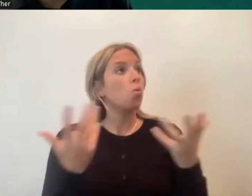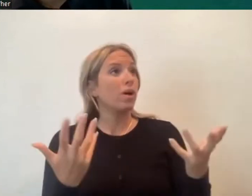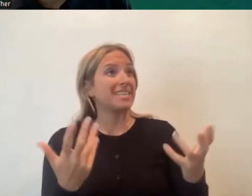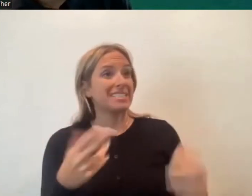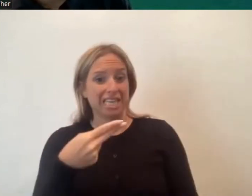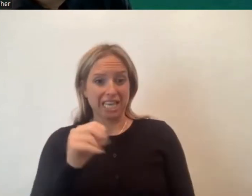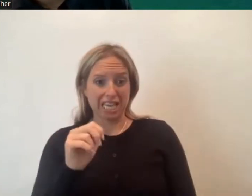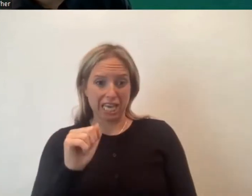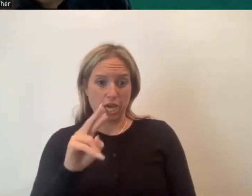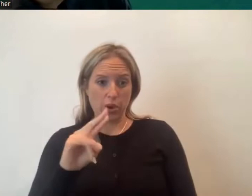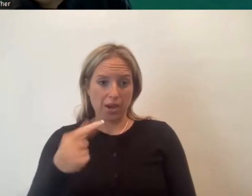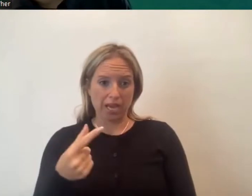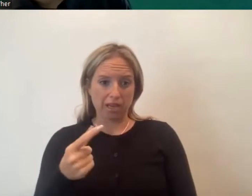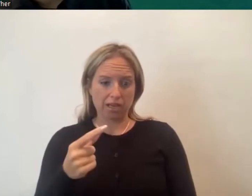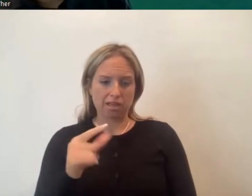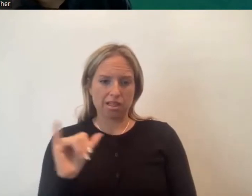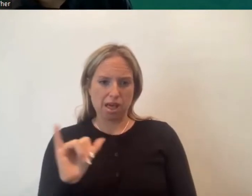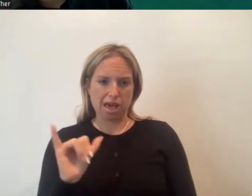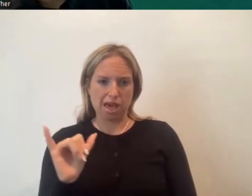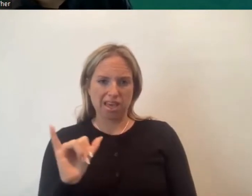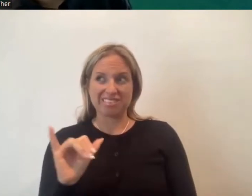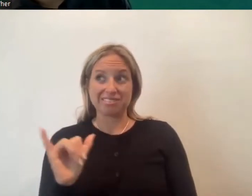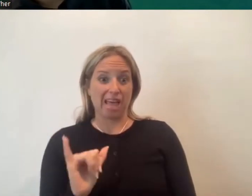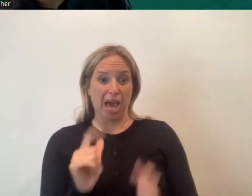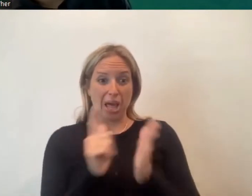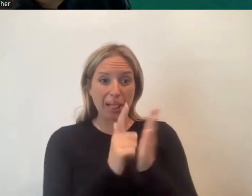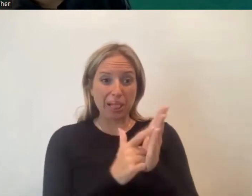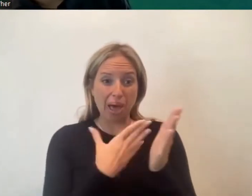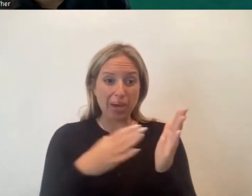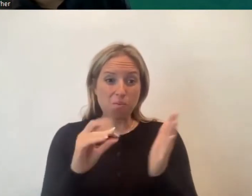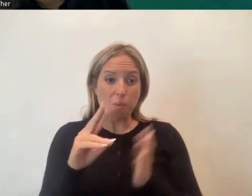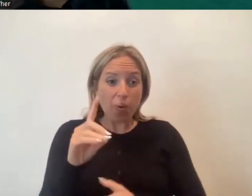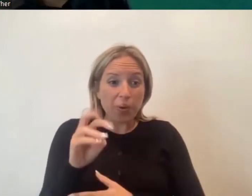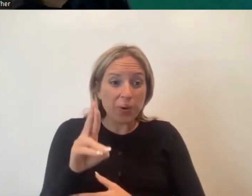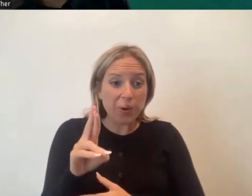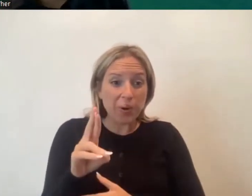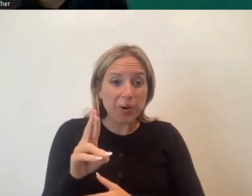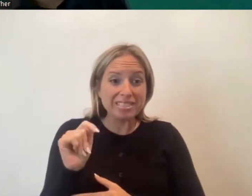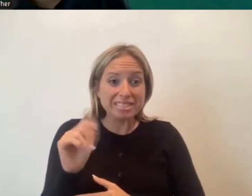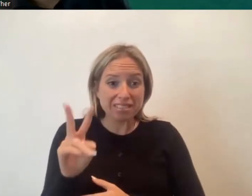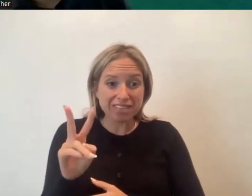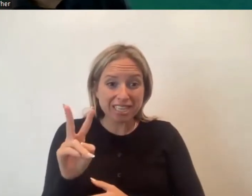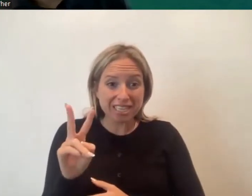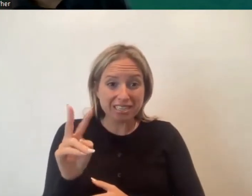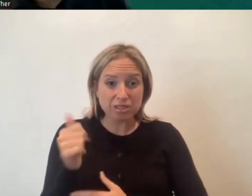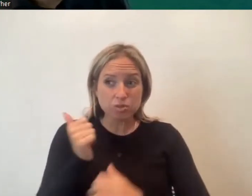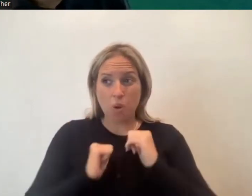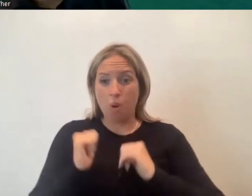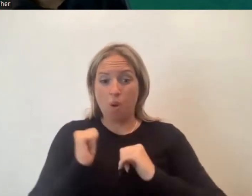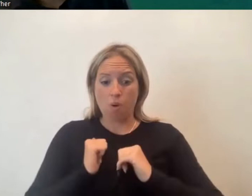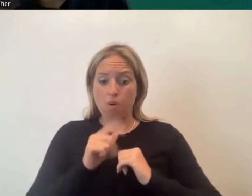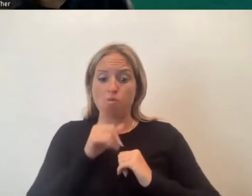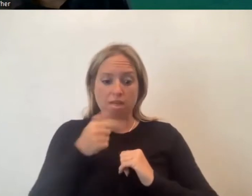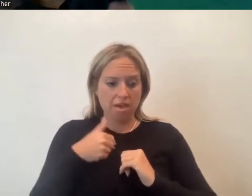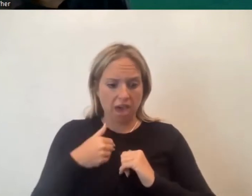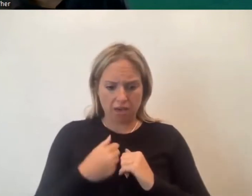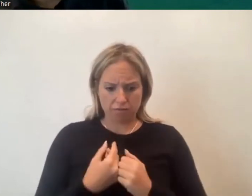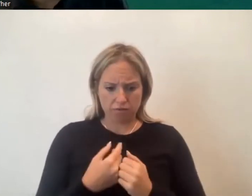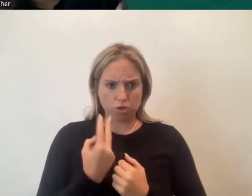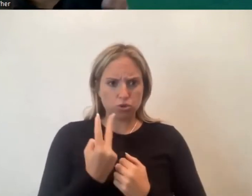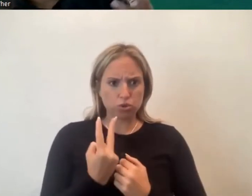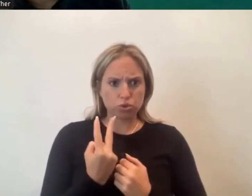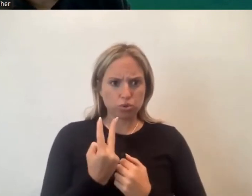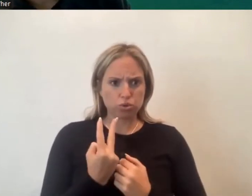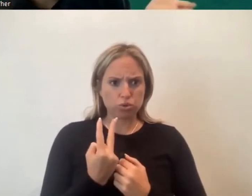Is it law and order where I see there are two sides really going at it with a judge